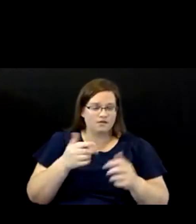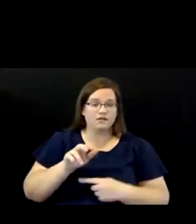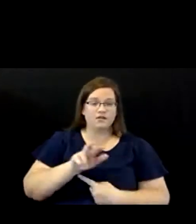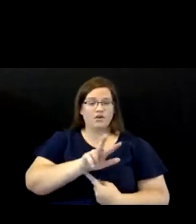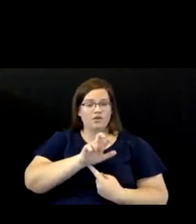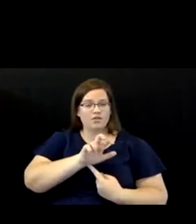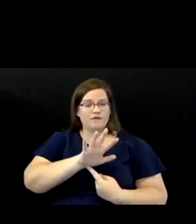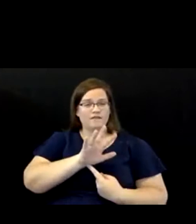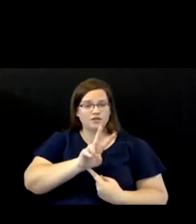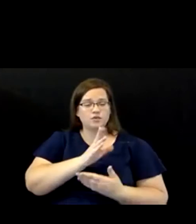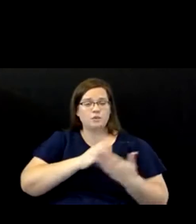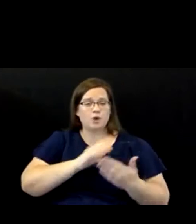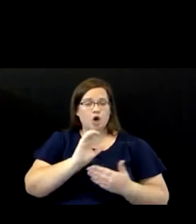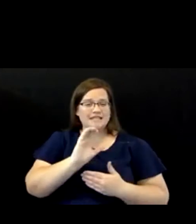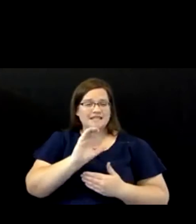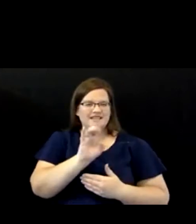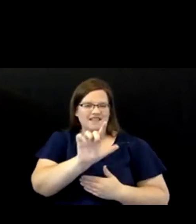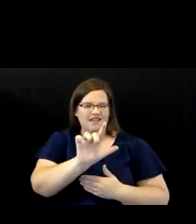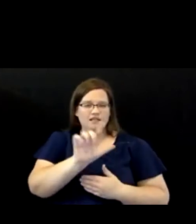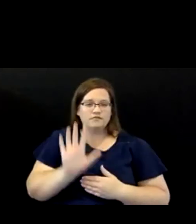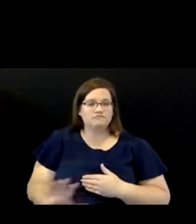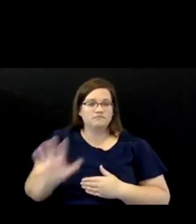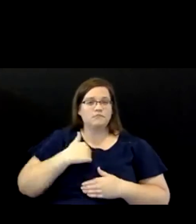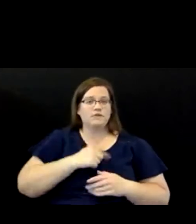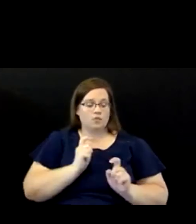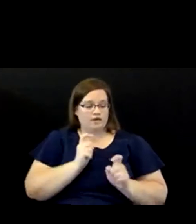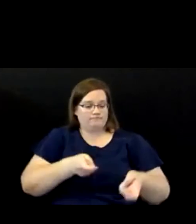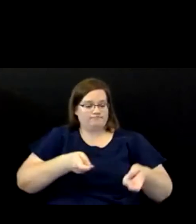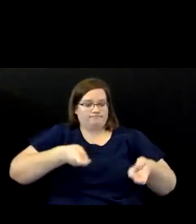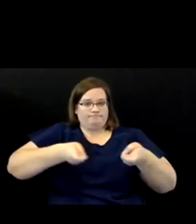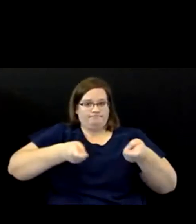part C that we administer directly. I understand there are part B